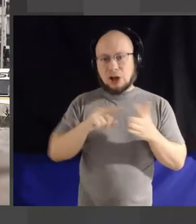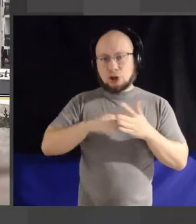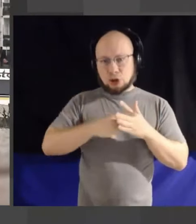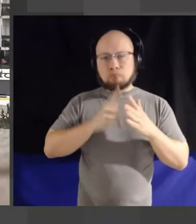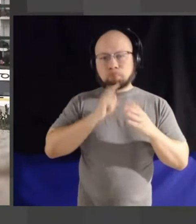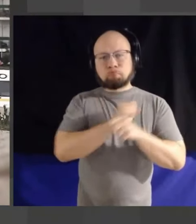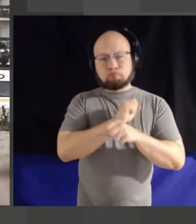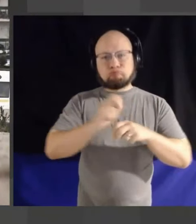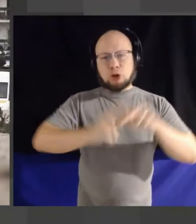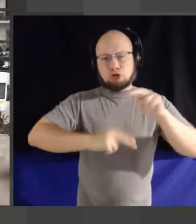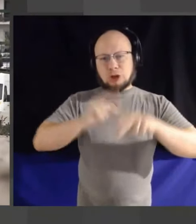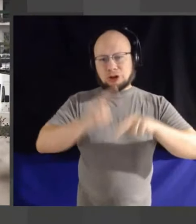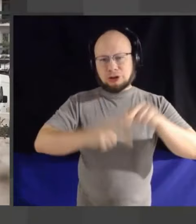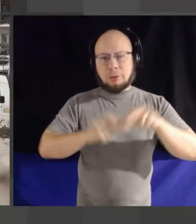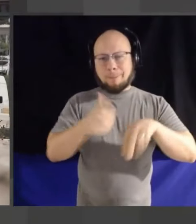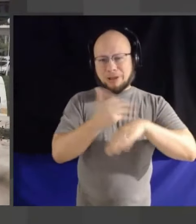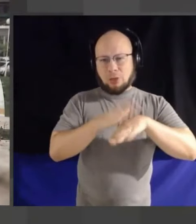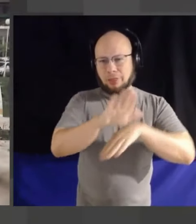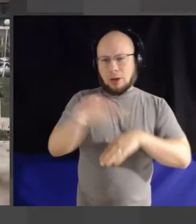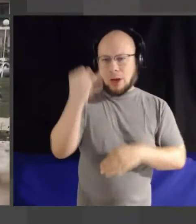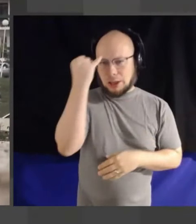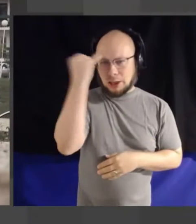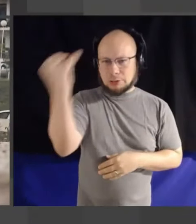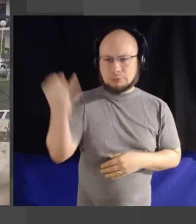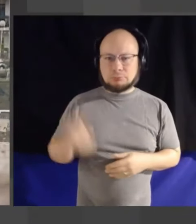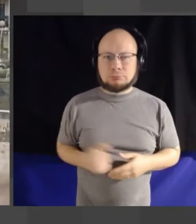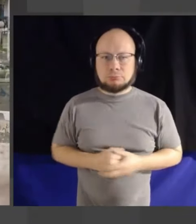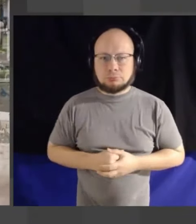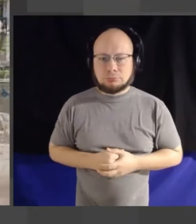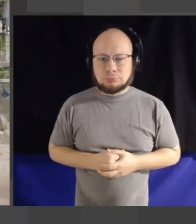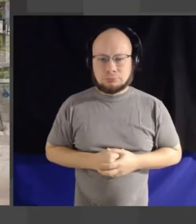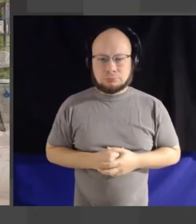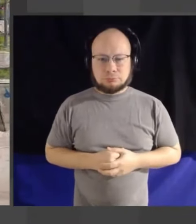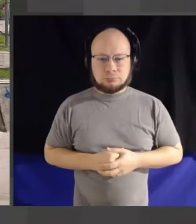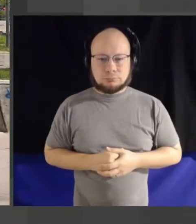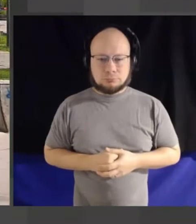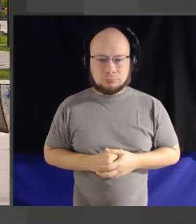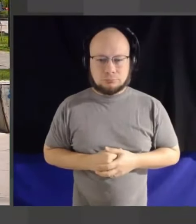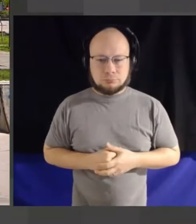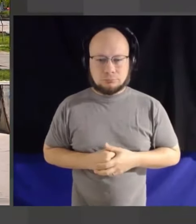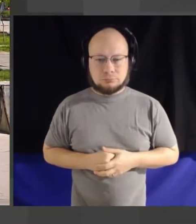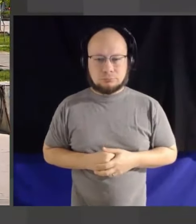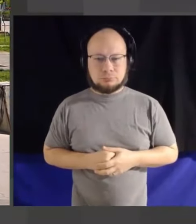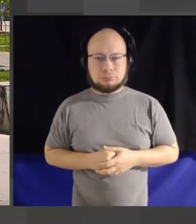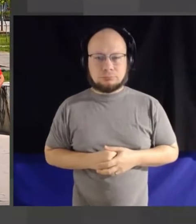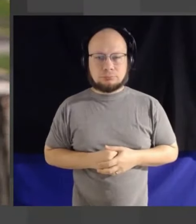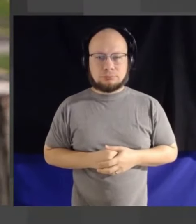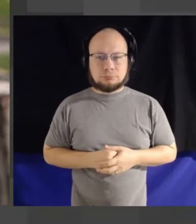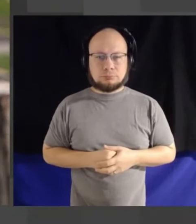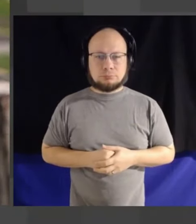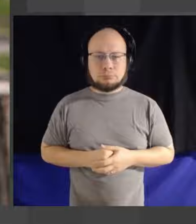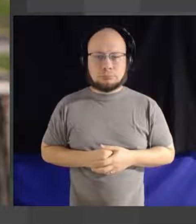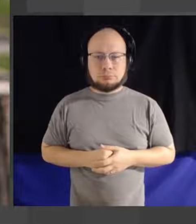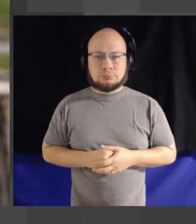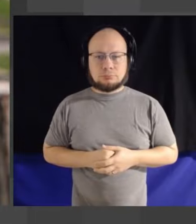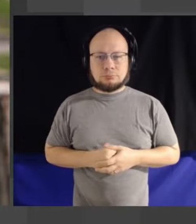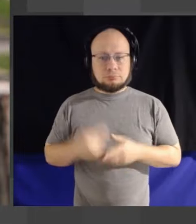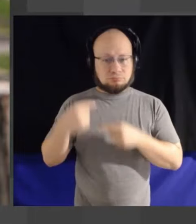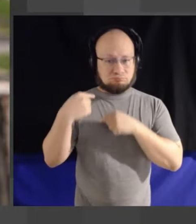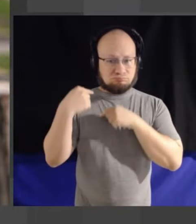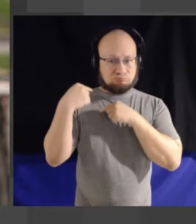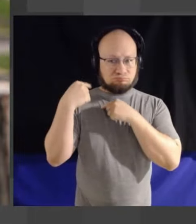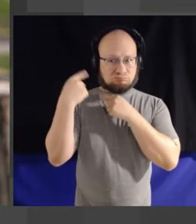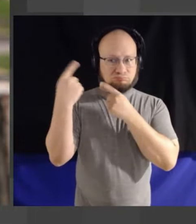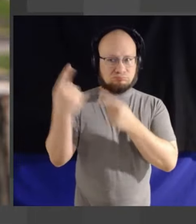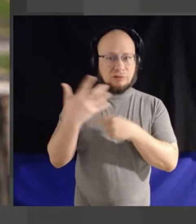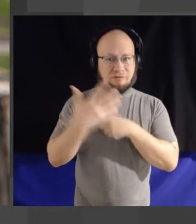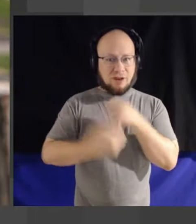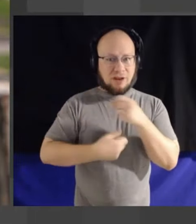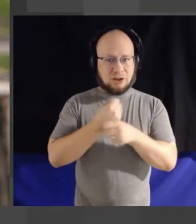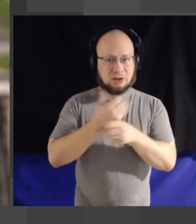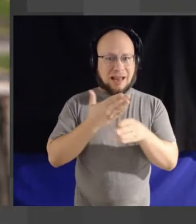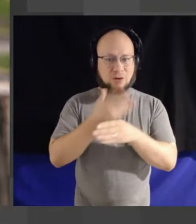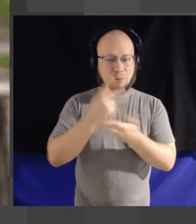YEAR CONSTRUCTION STARTED.